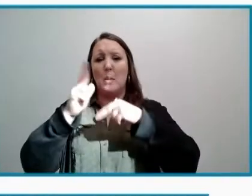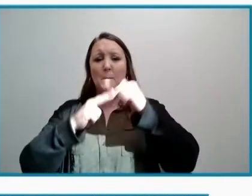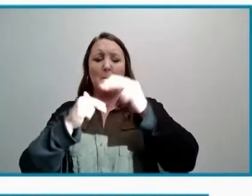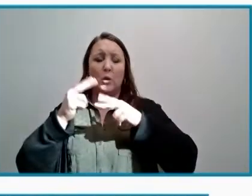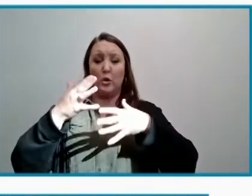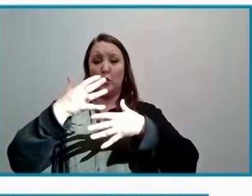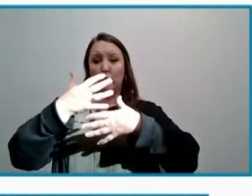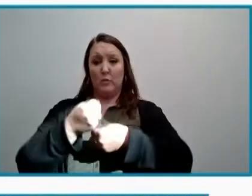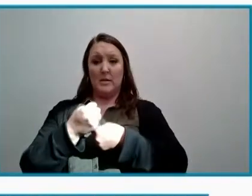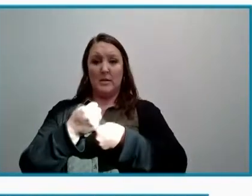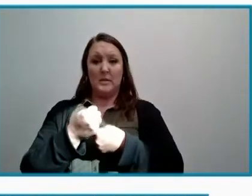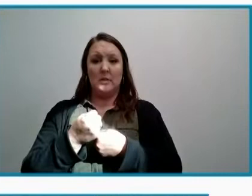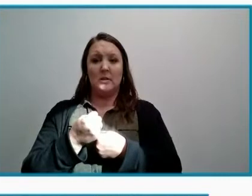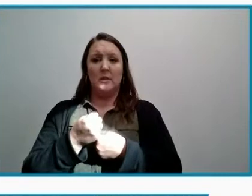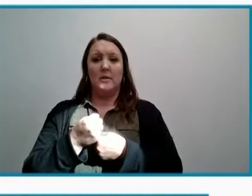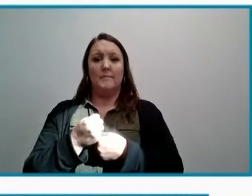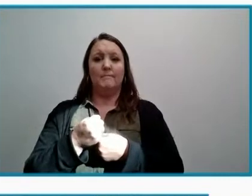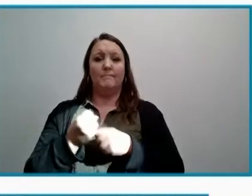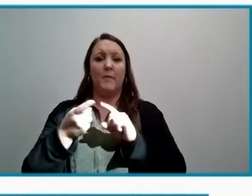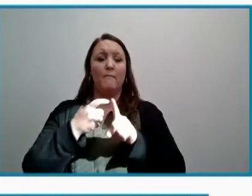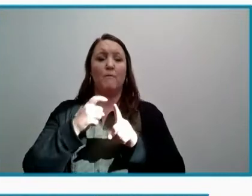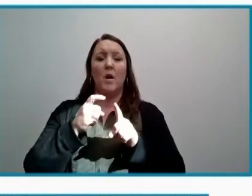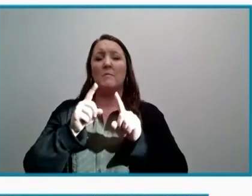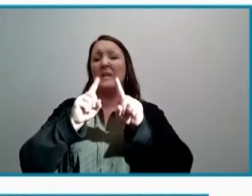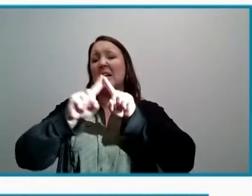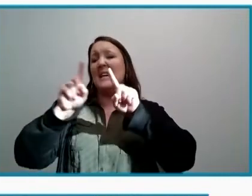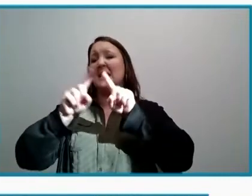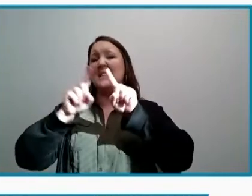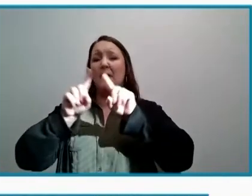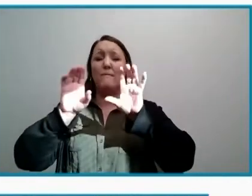across sectors, across cultures with military partners?